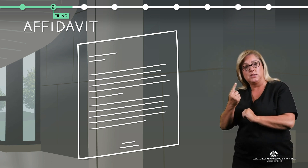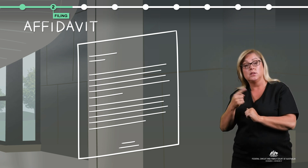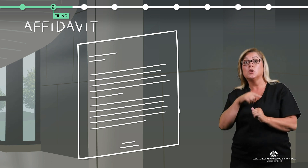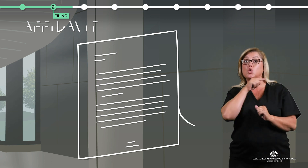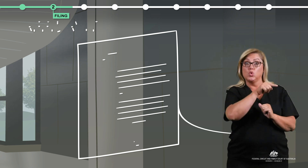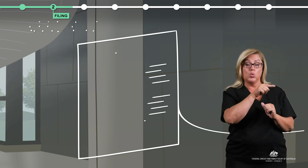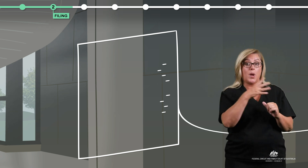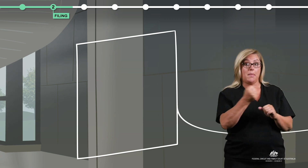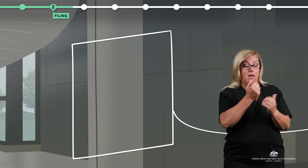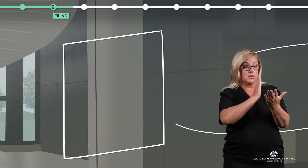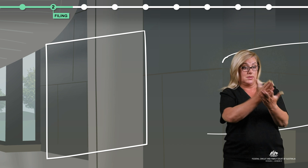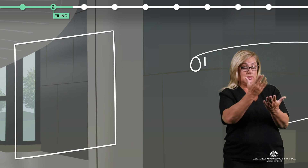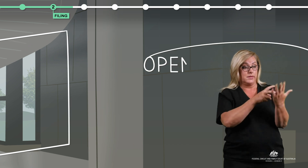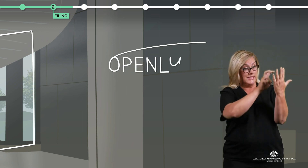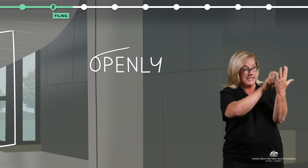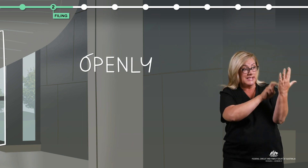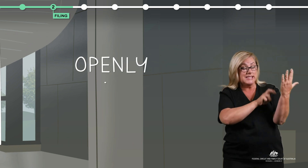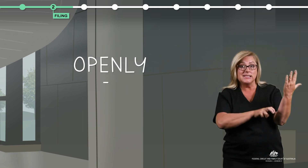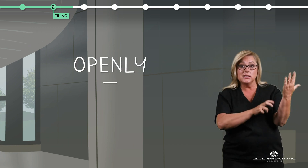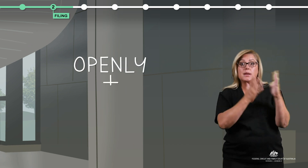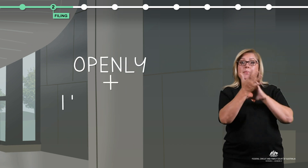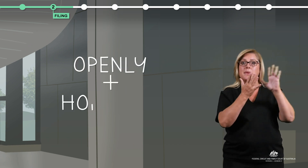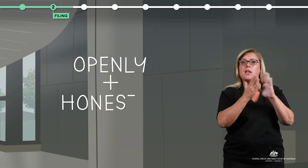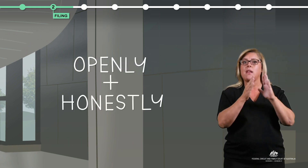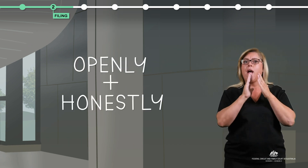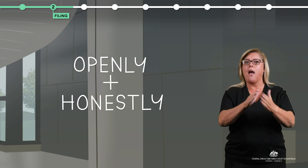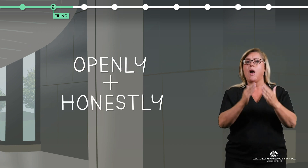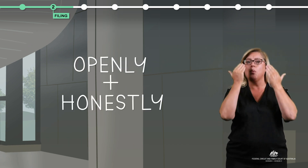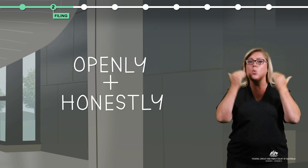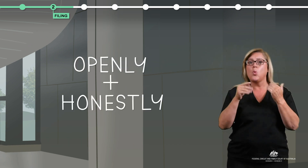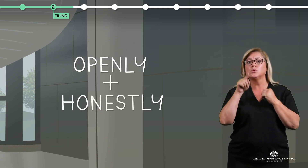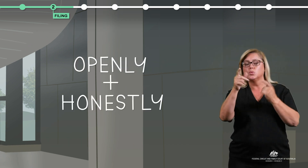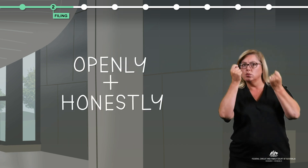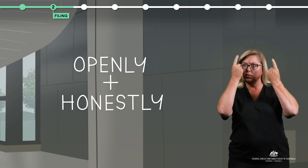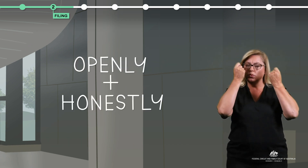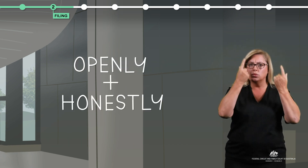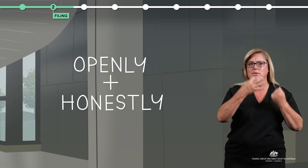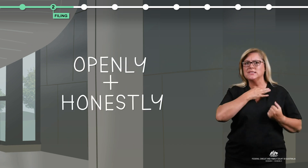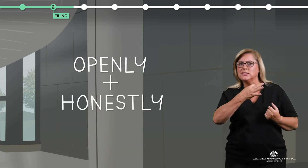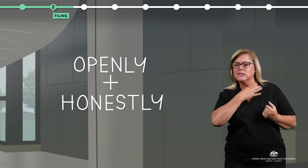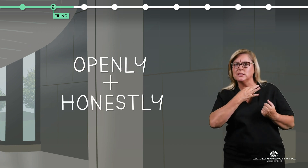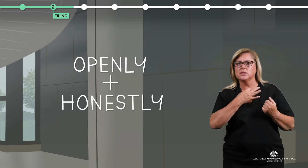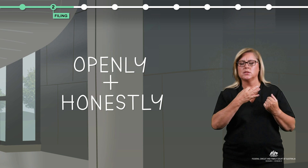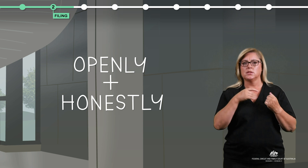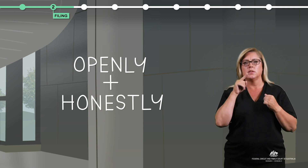Completing these documents openly and honestly helps the Court take account fo family violence and risk